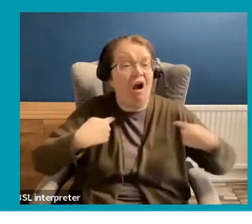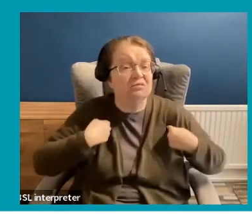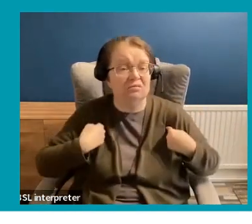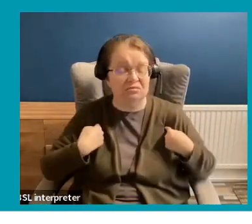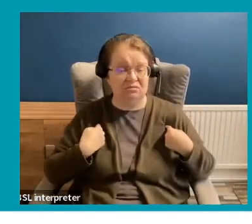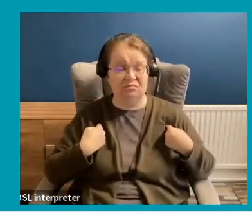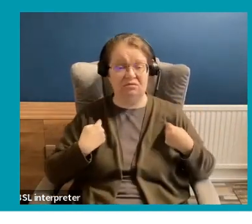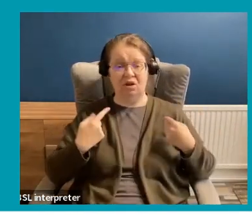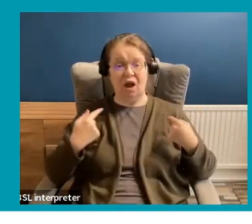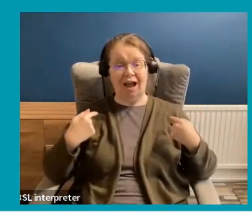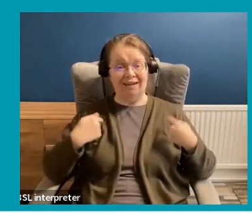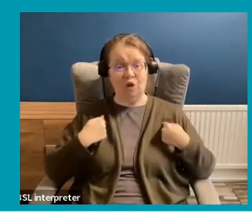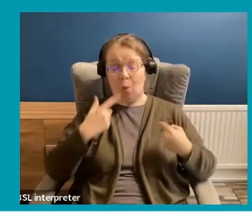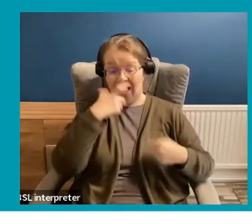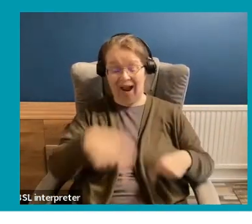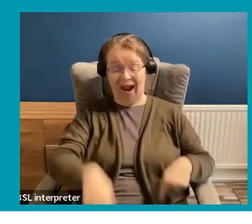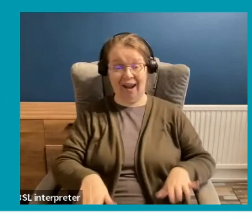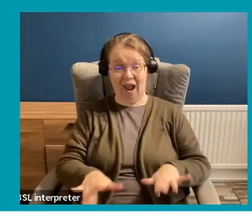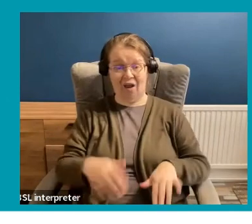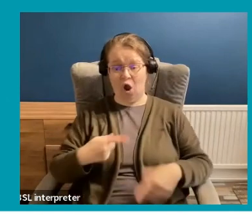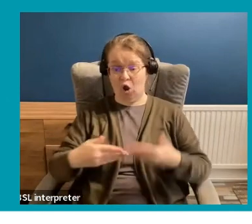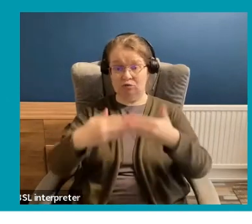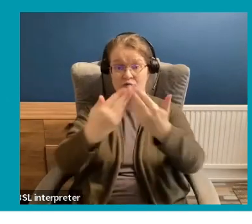So I could open the door myself with my feet.